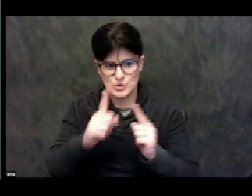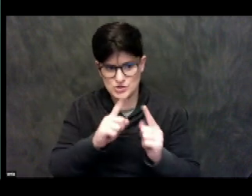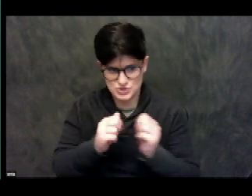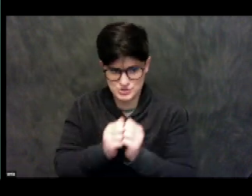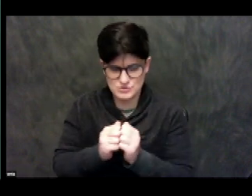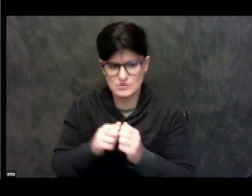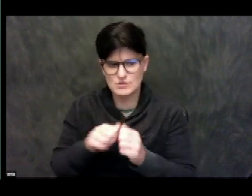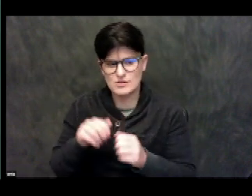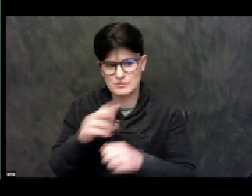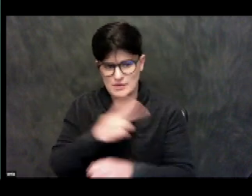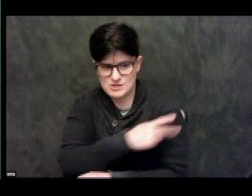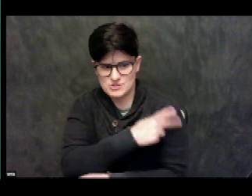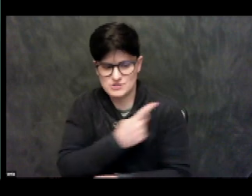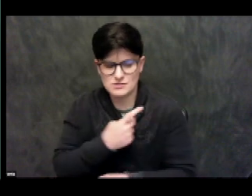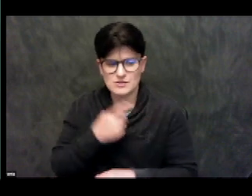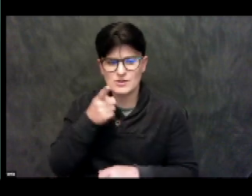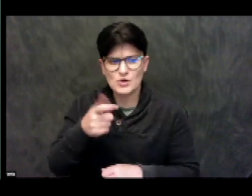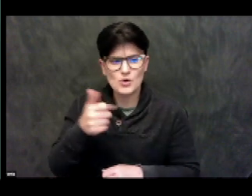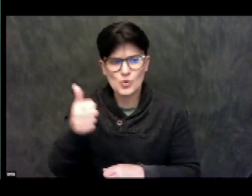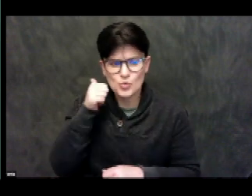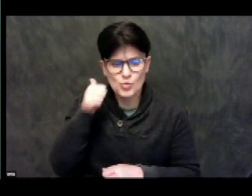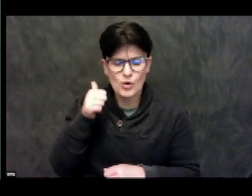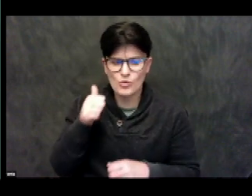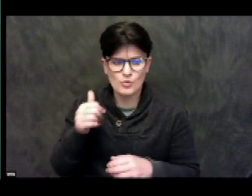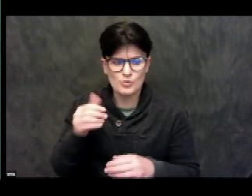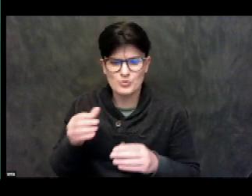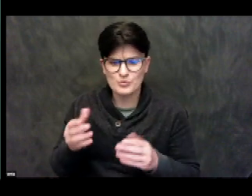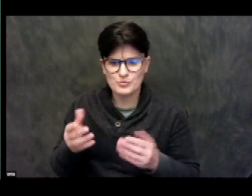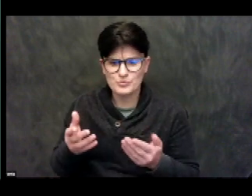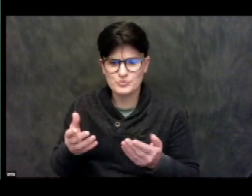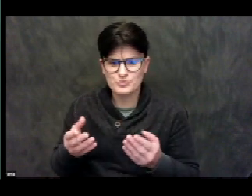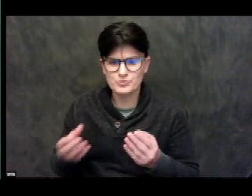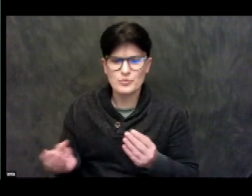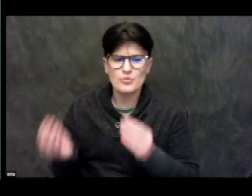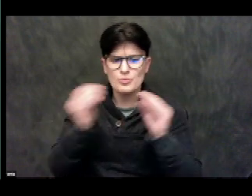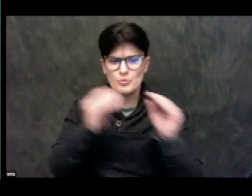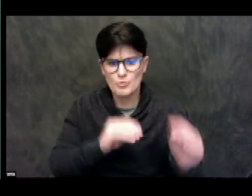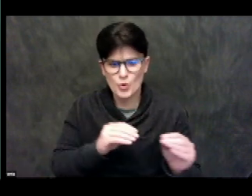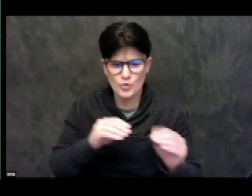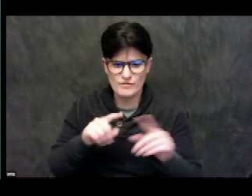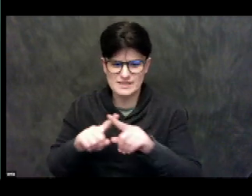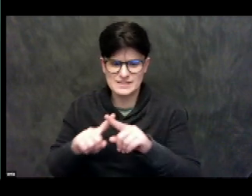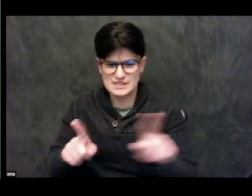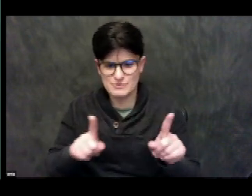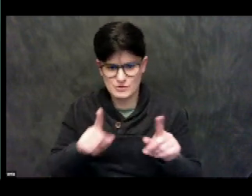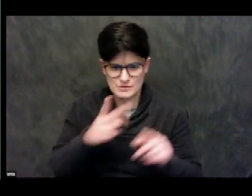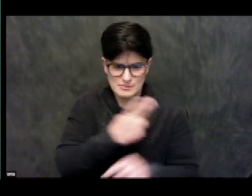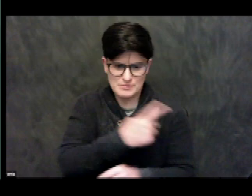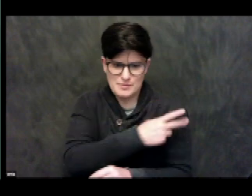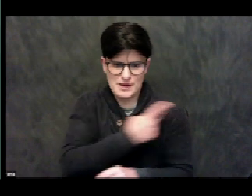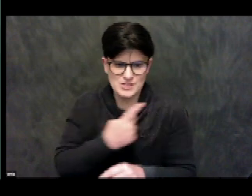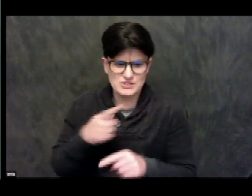you will never move like a different patient the same way. I can't stress enough